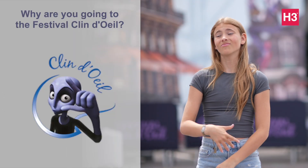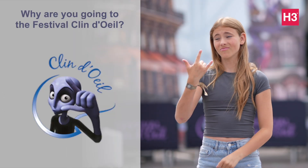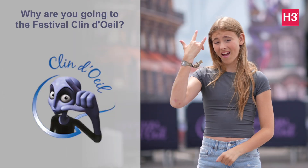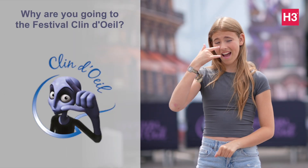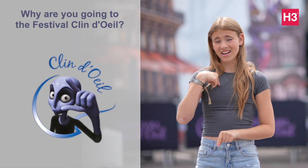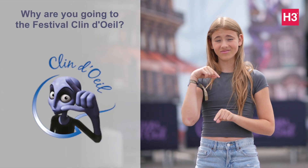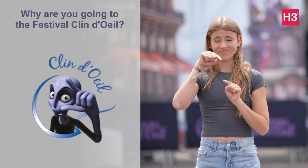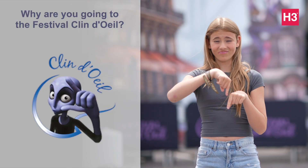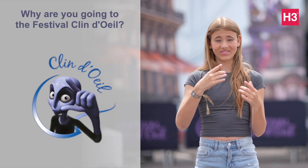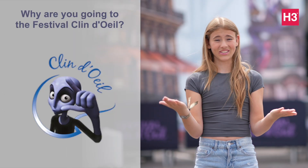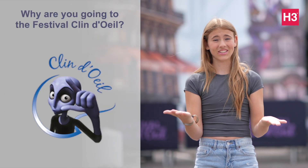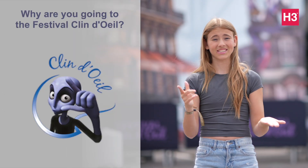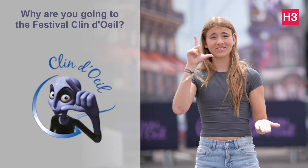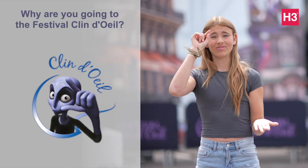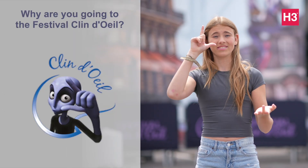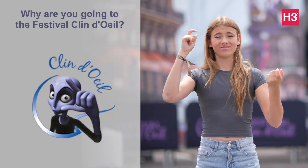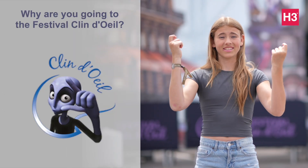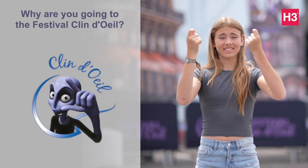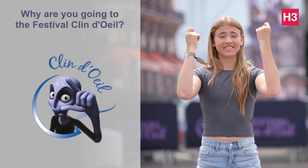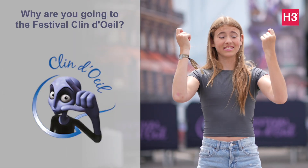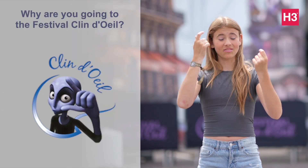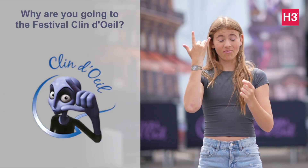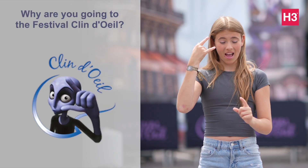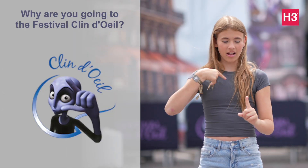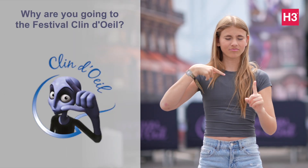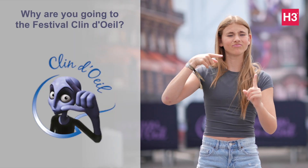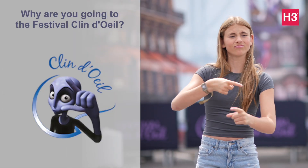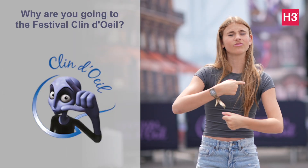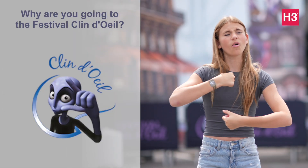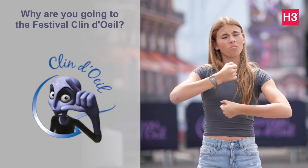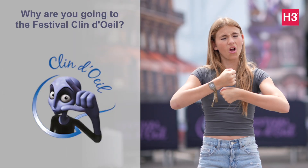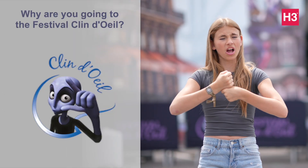Why am I here at the Clin d’Oeill Festival?